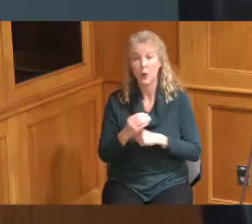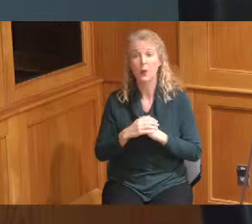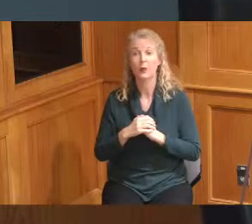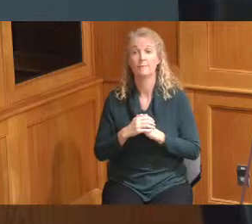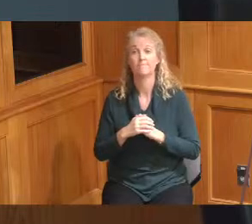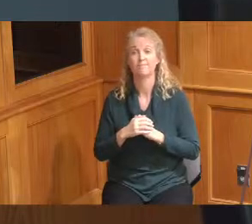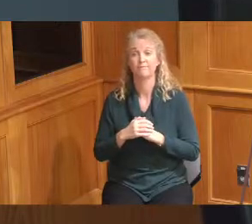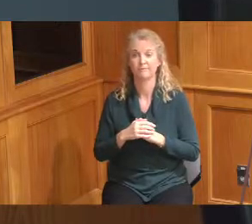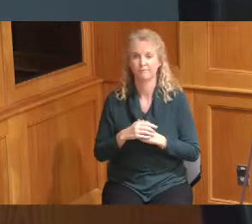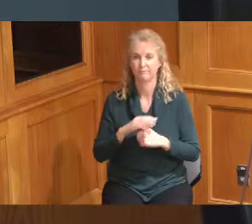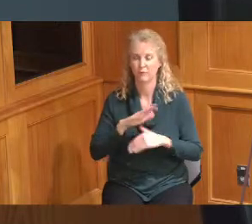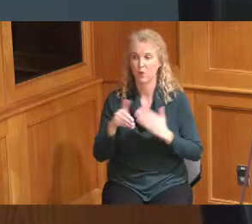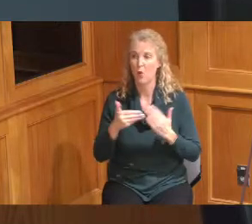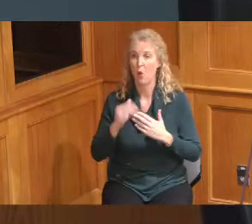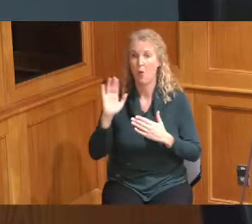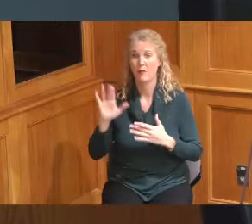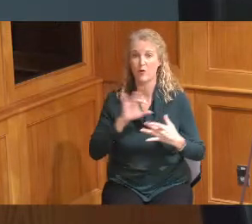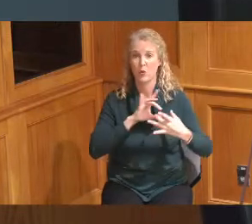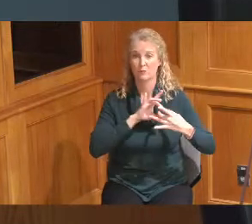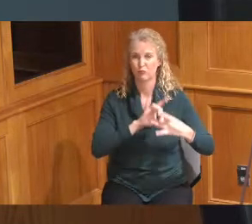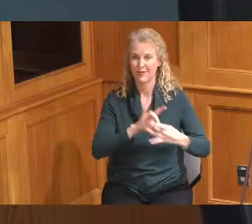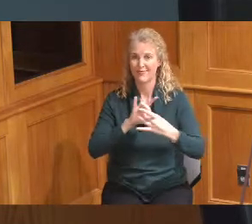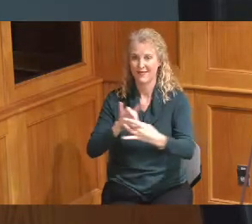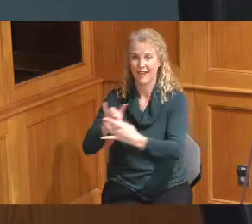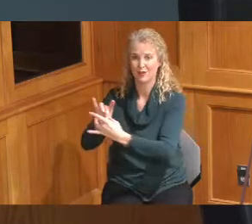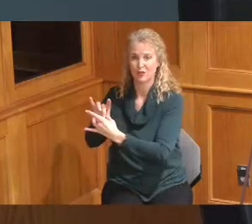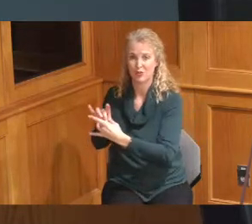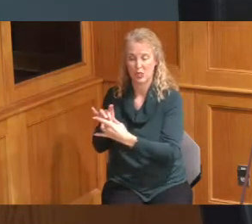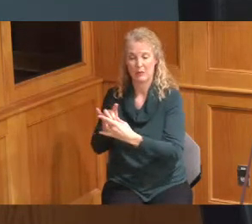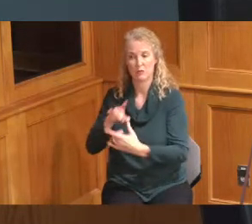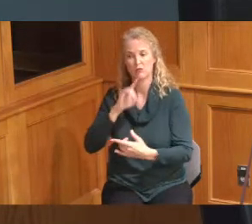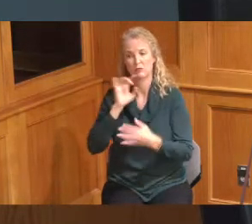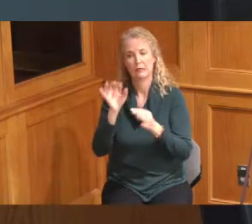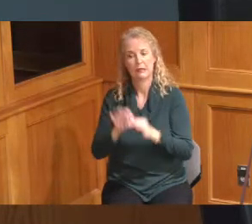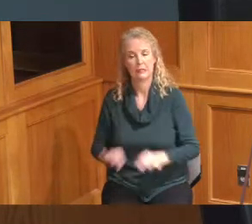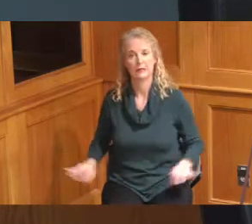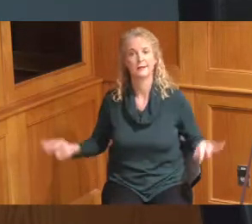relationships that you refer to I know are really important to the work that you do because without